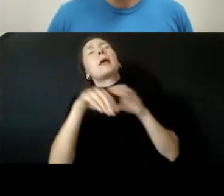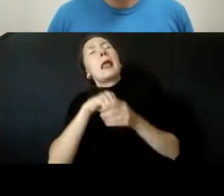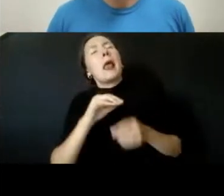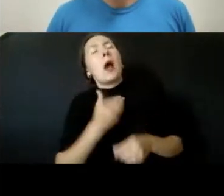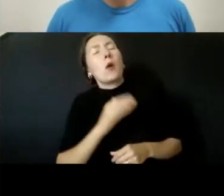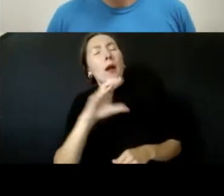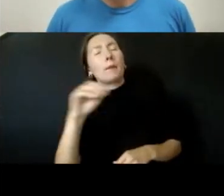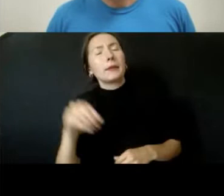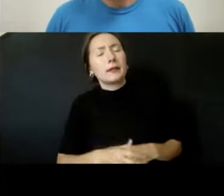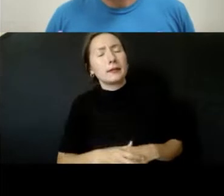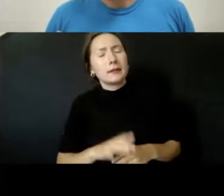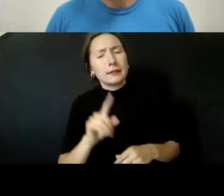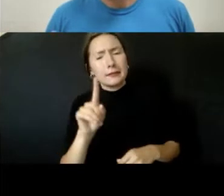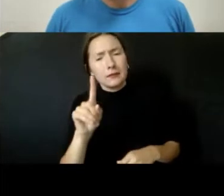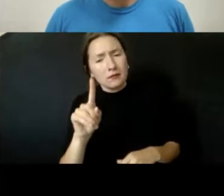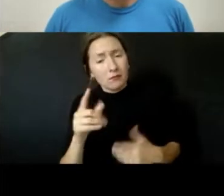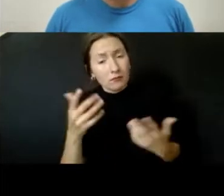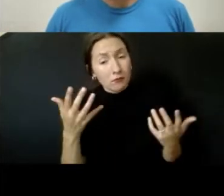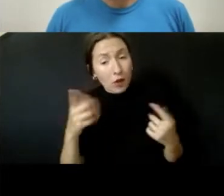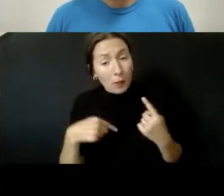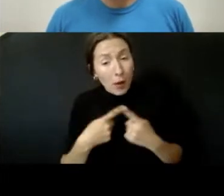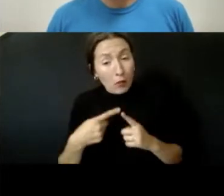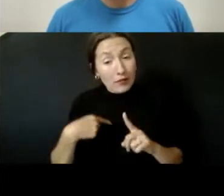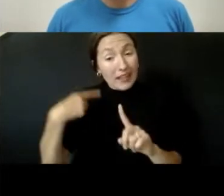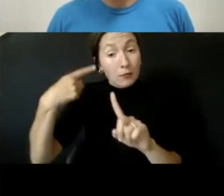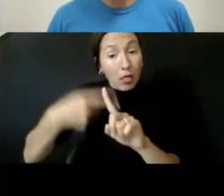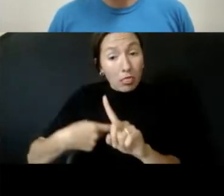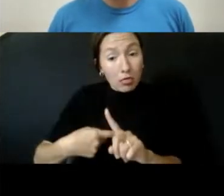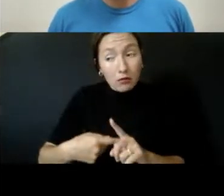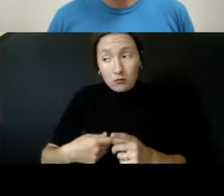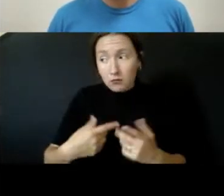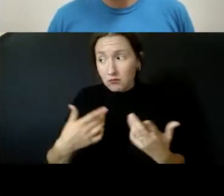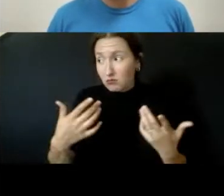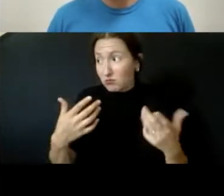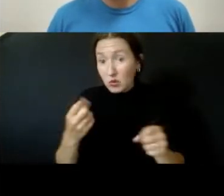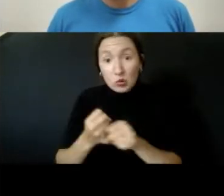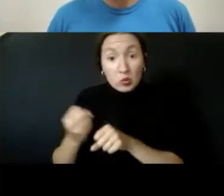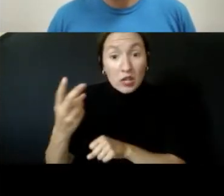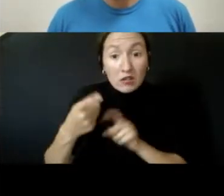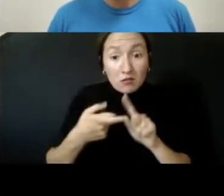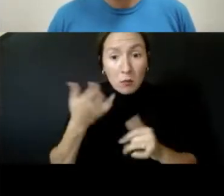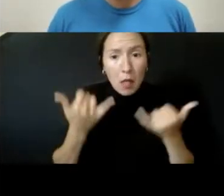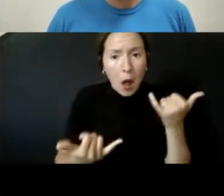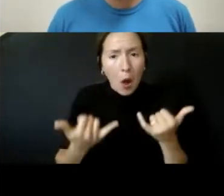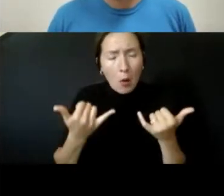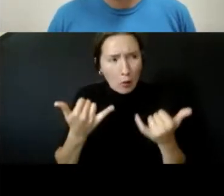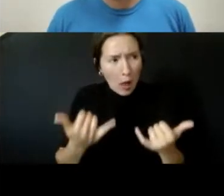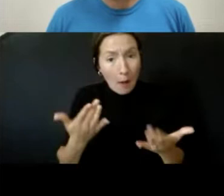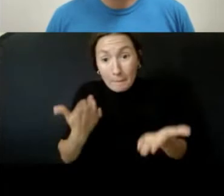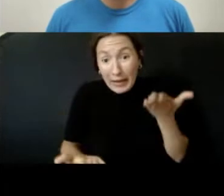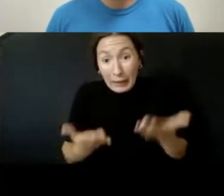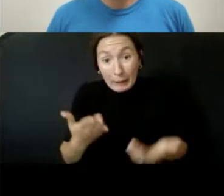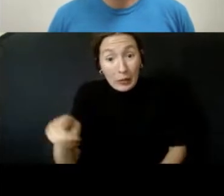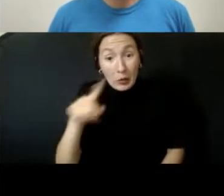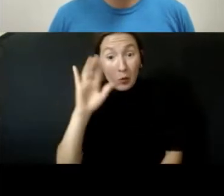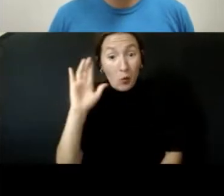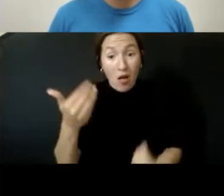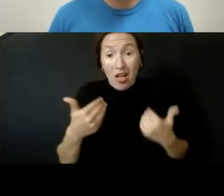um you know you will have somebody that um needs to access that content and so that's no longer an